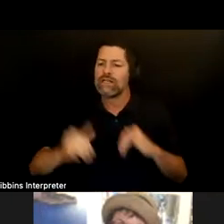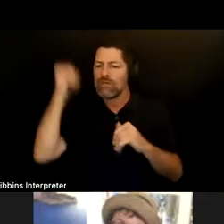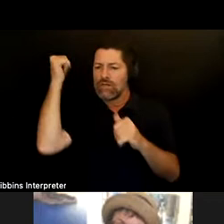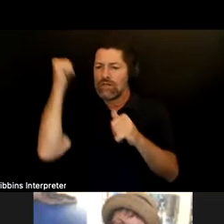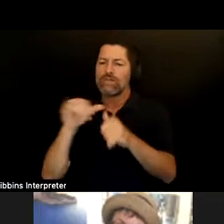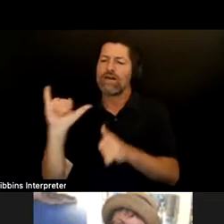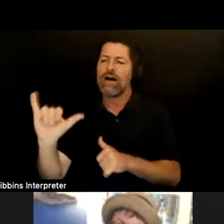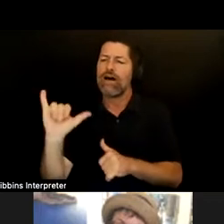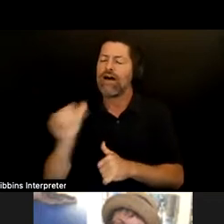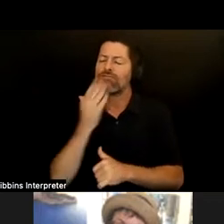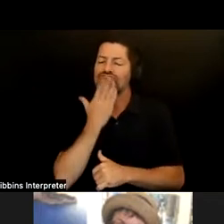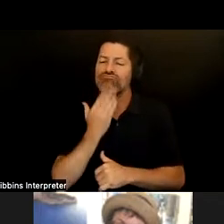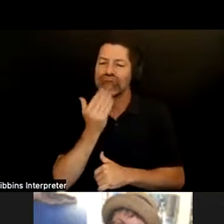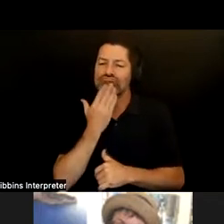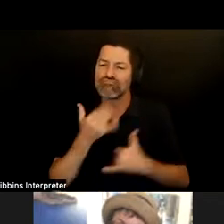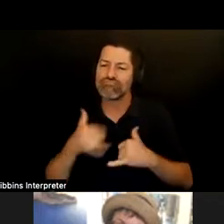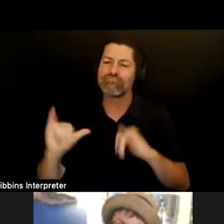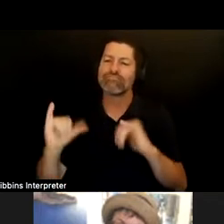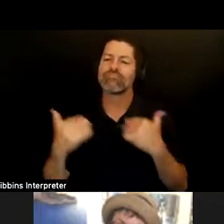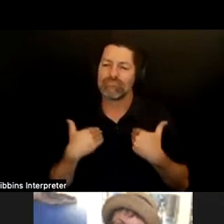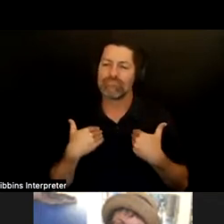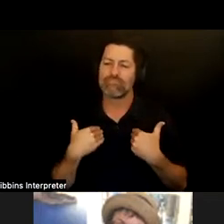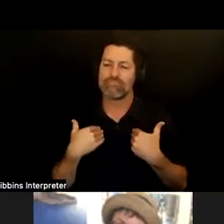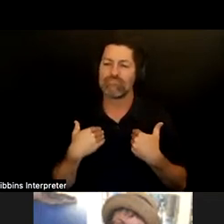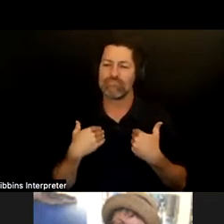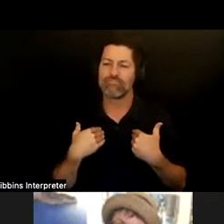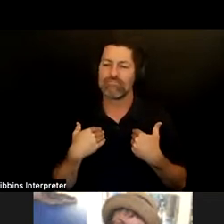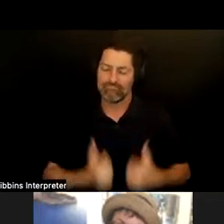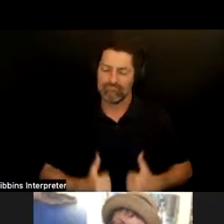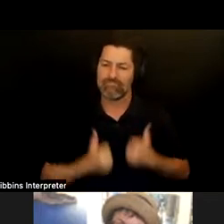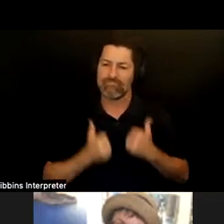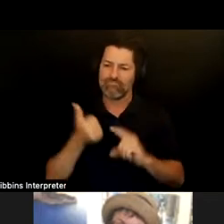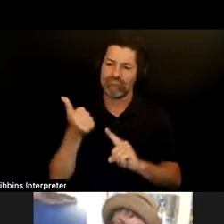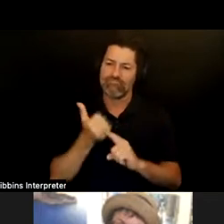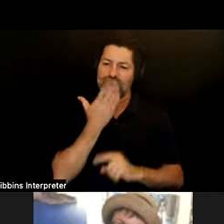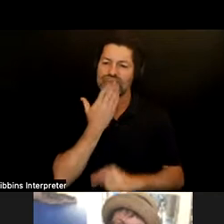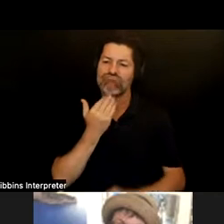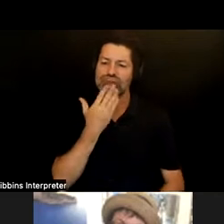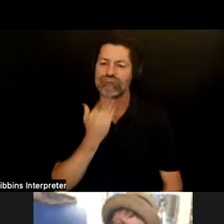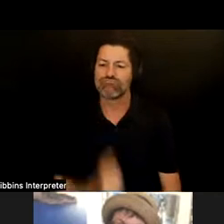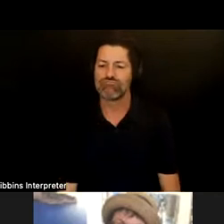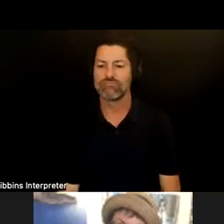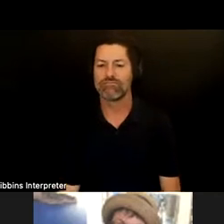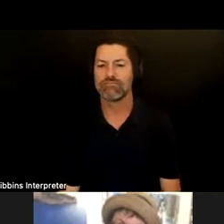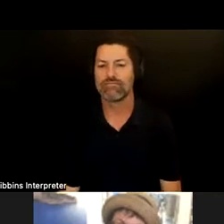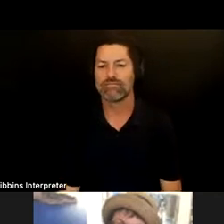is sweetness also in in life. 19:27:13 Okay, So I'm going to stop for a